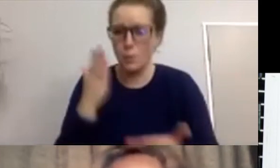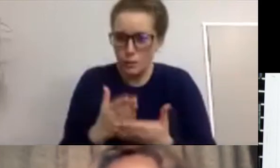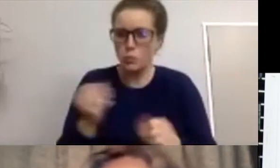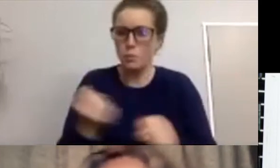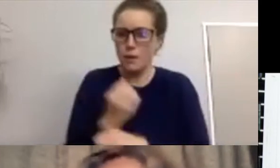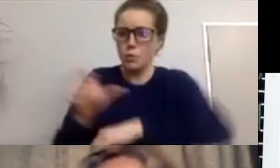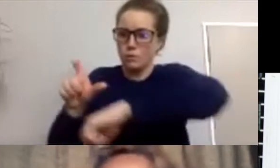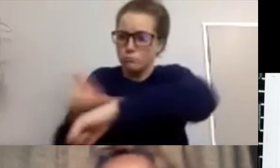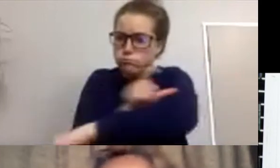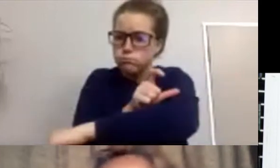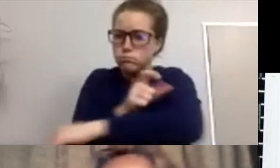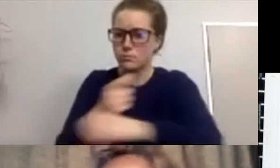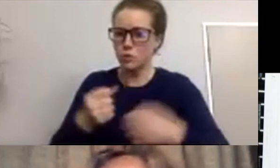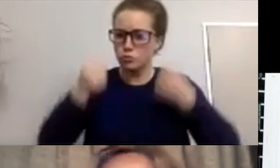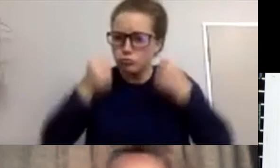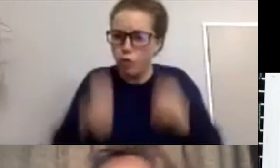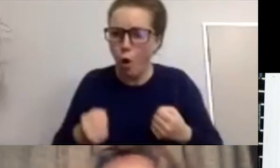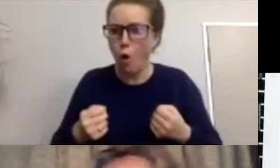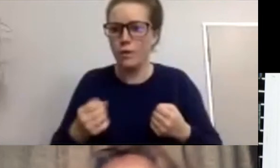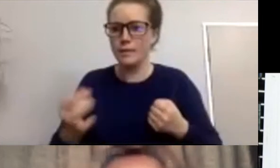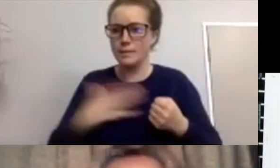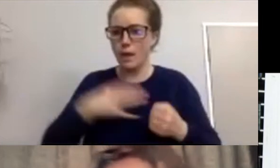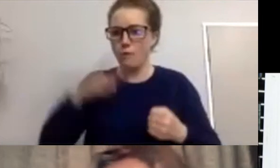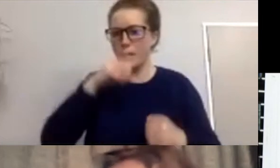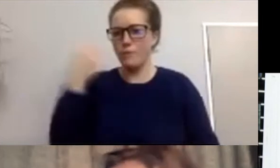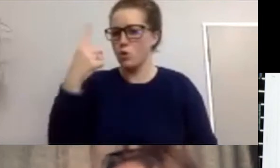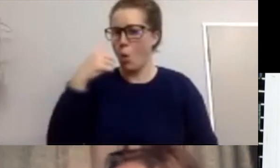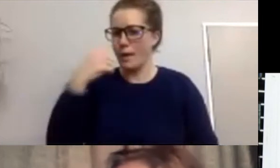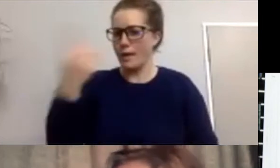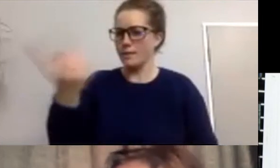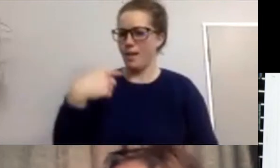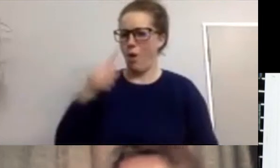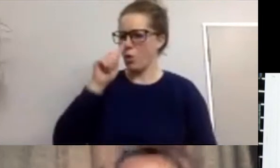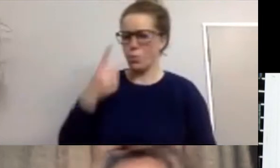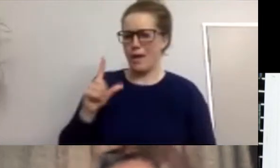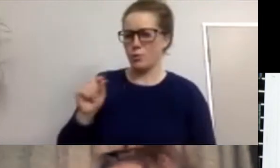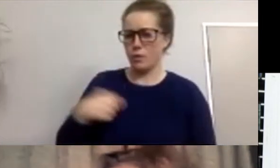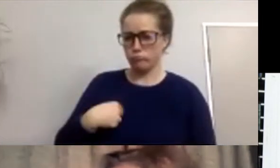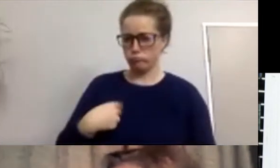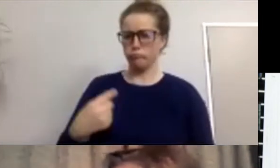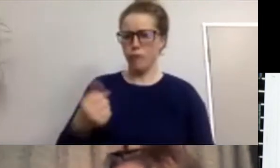and have a self-belief that nobody can shake. Think outside the box.